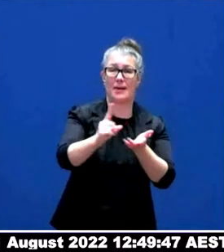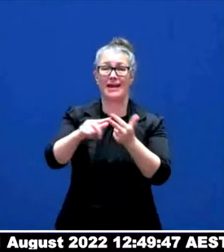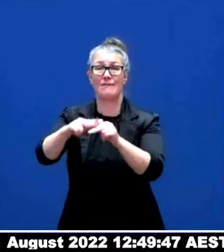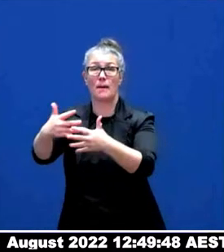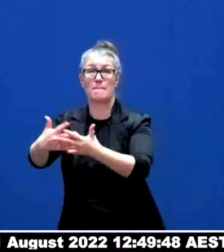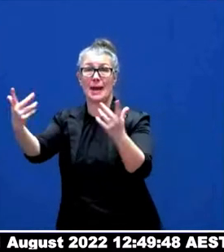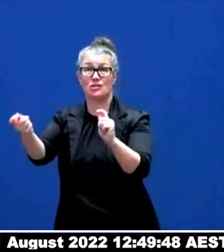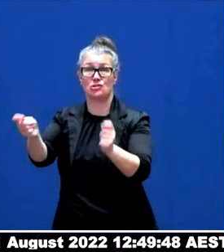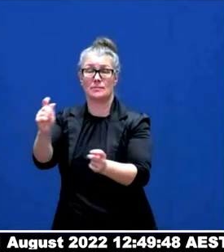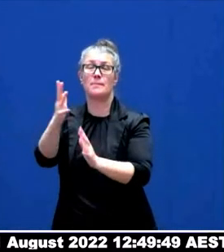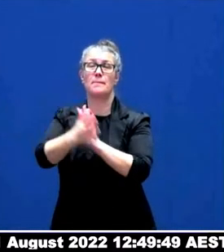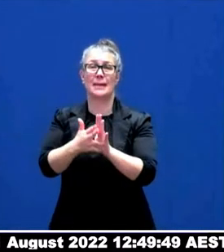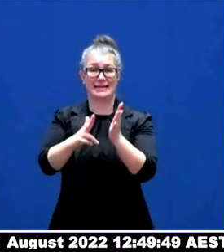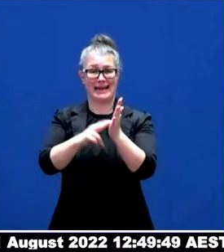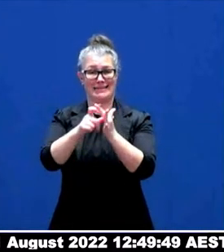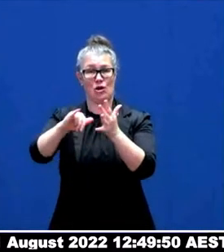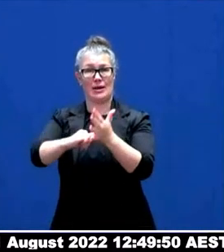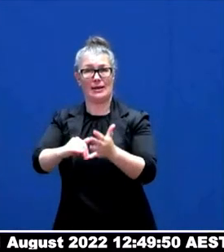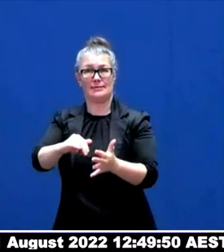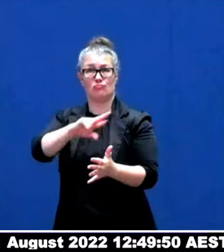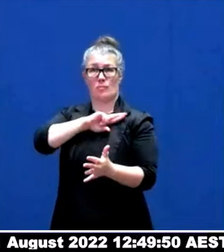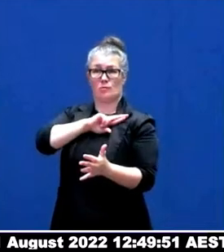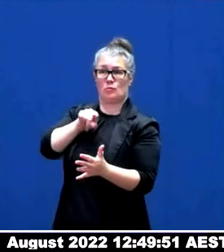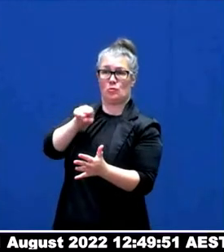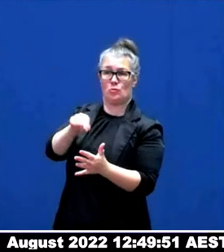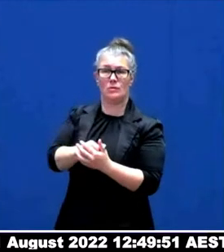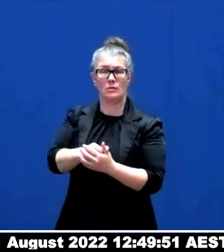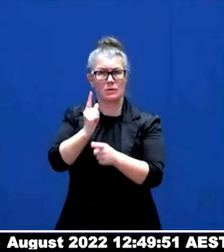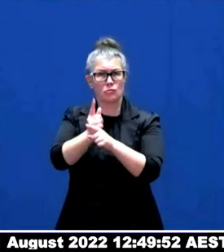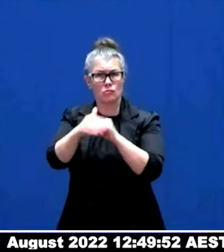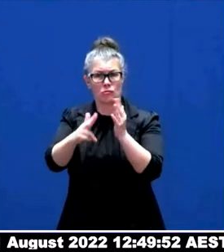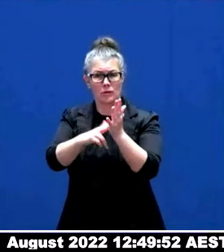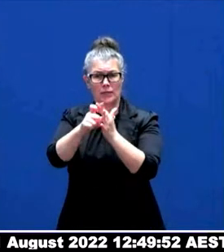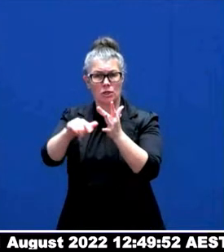participant in the NDIS, they're referred to the NDIS to get some sort of adjustment.